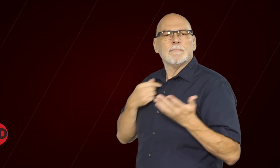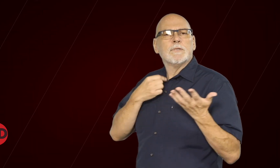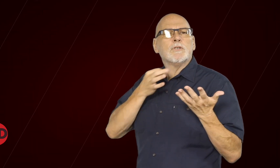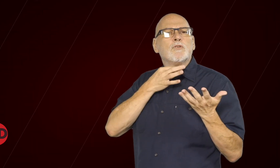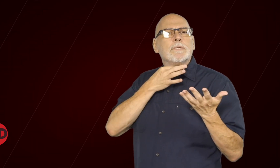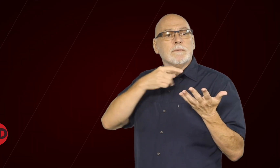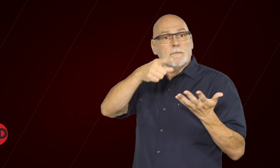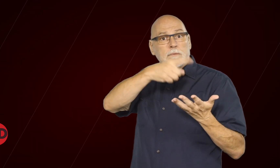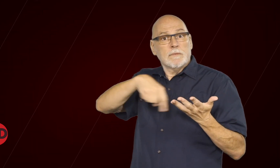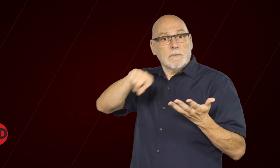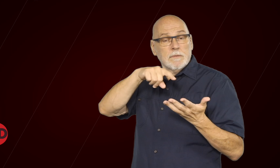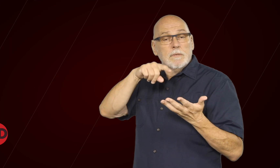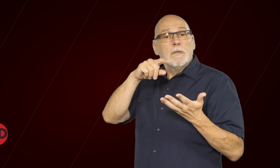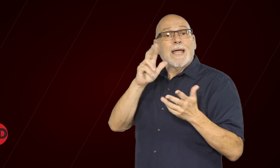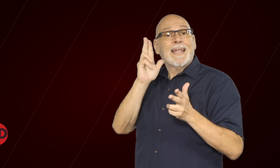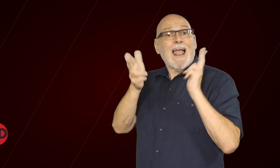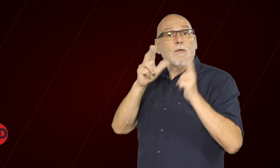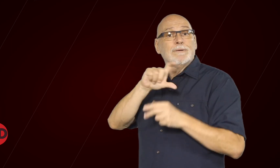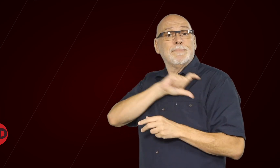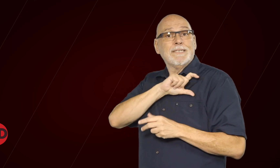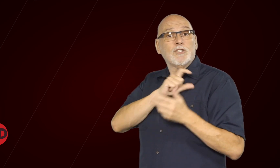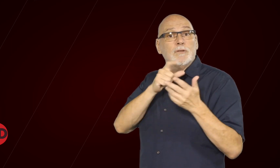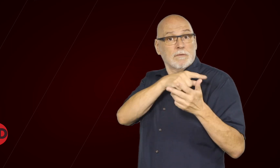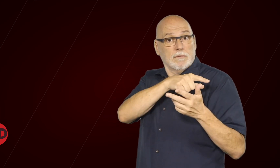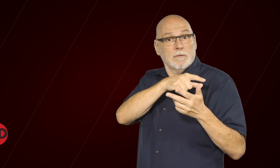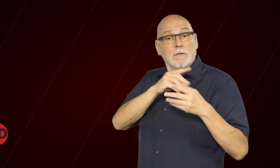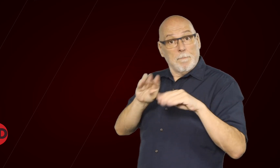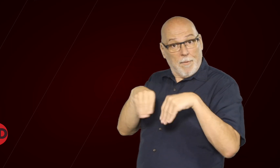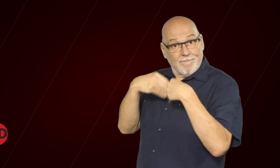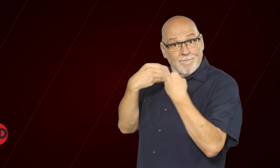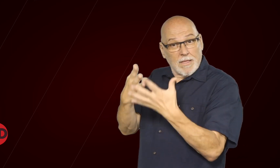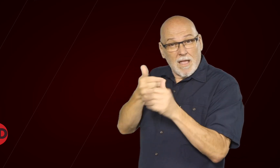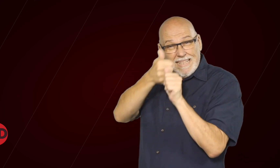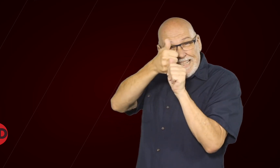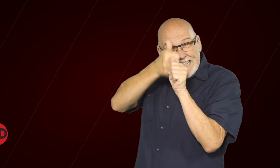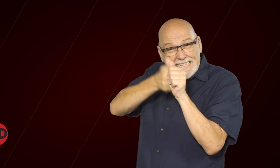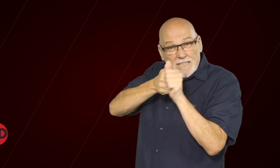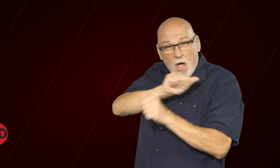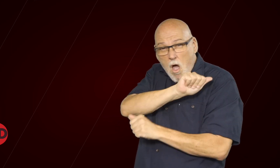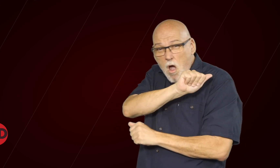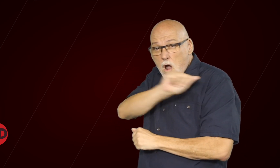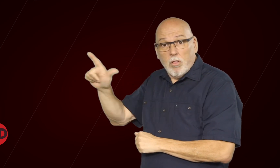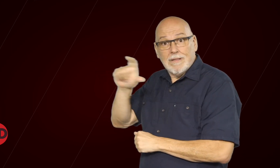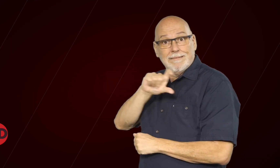[ANSELMO]: Does the Calgary Police provide every police officer